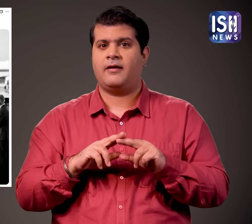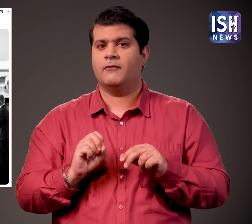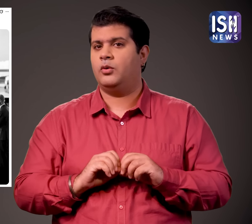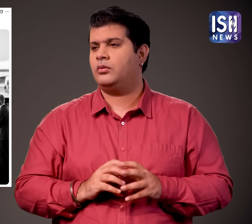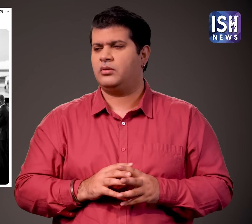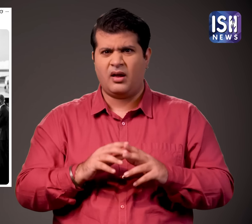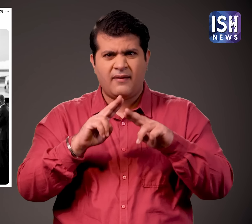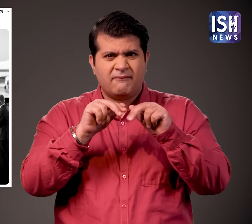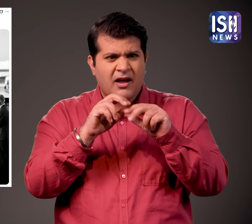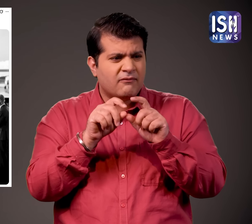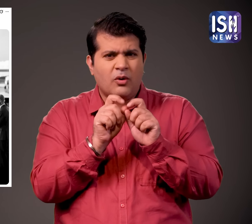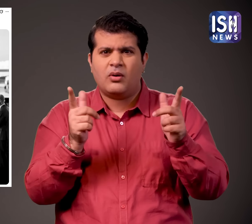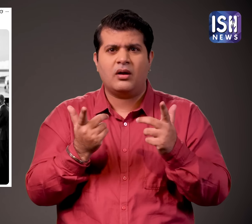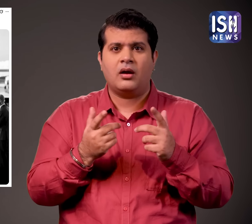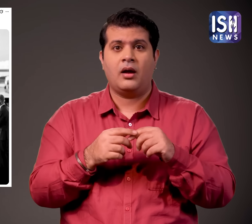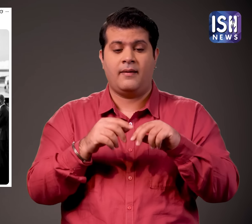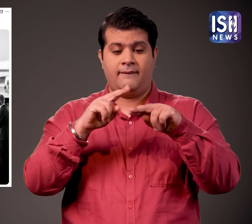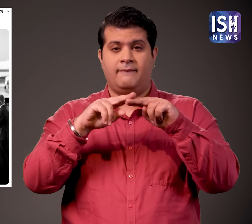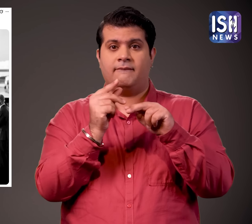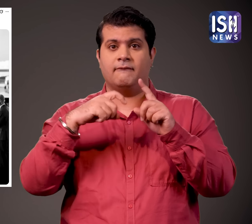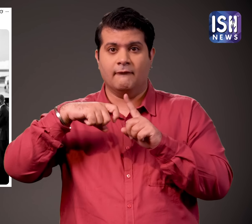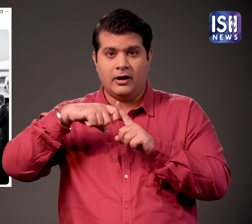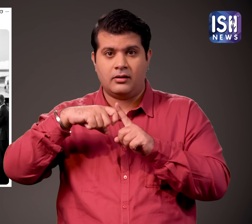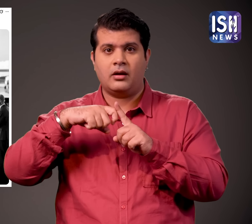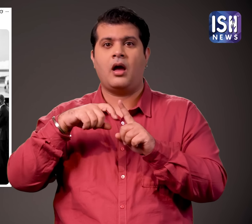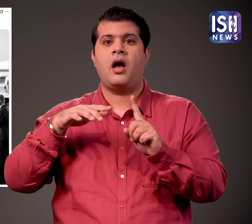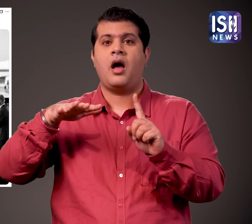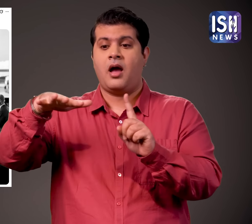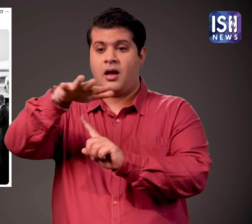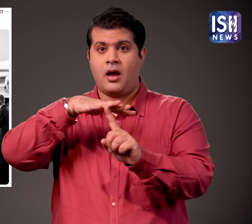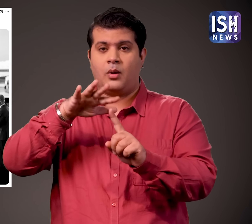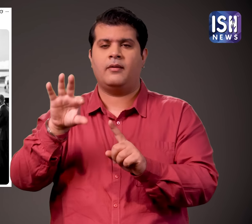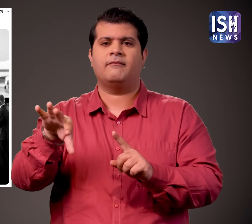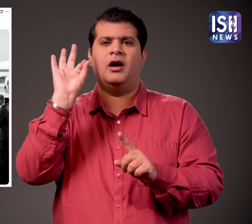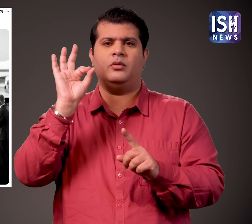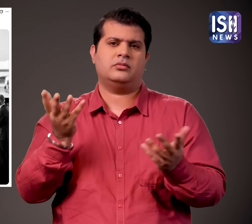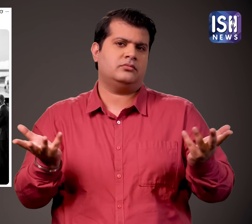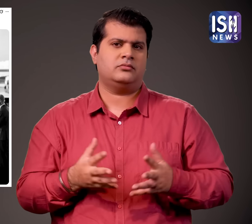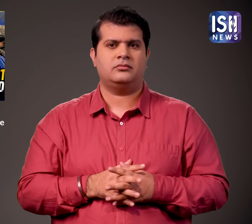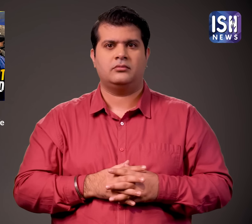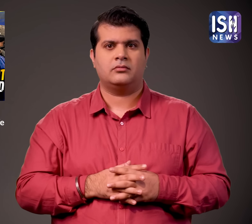which means “F**k Around and Find Out”.